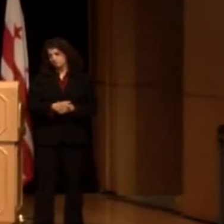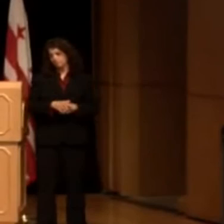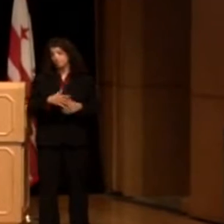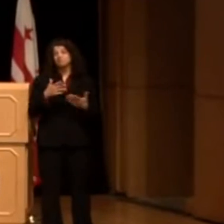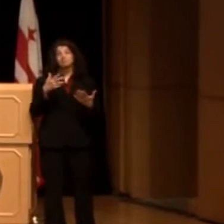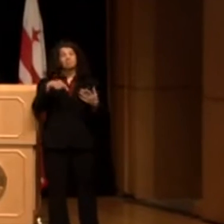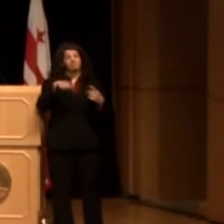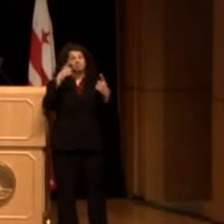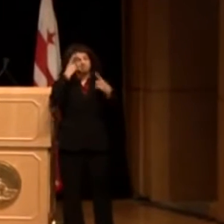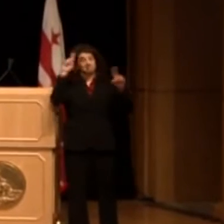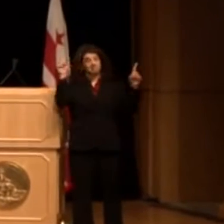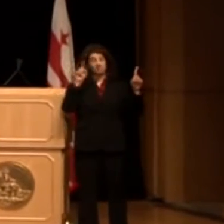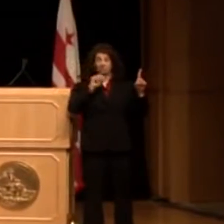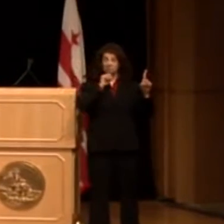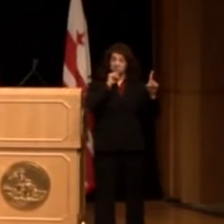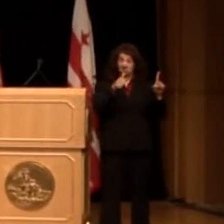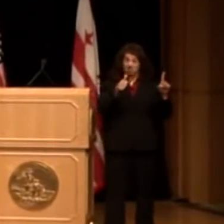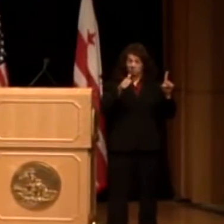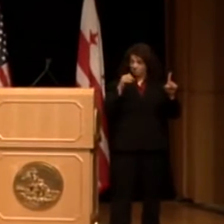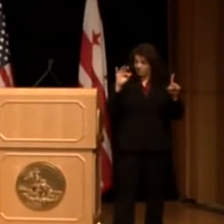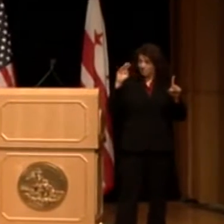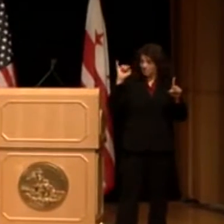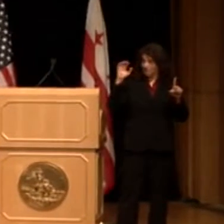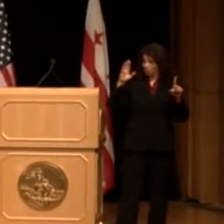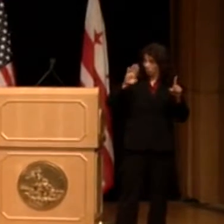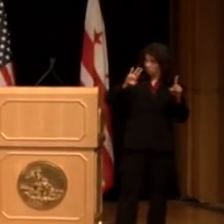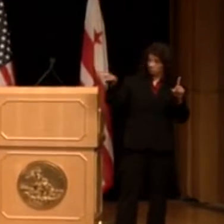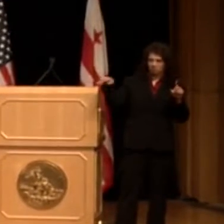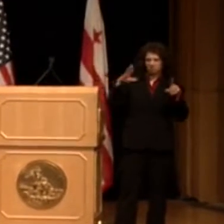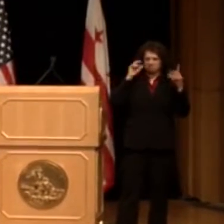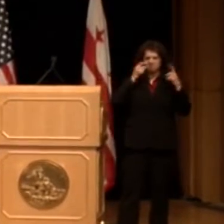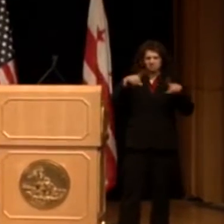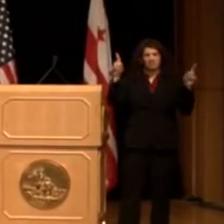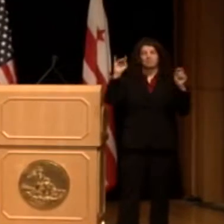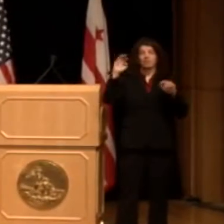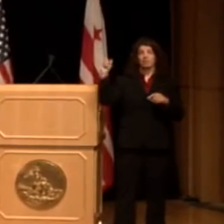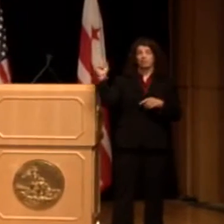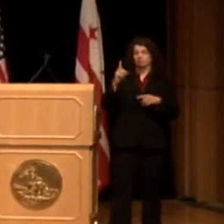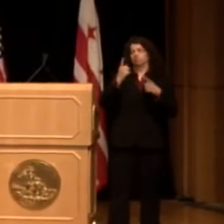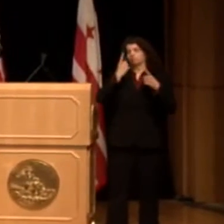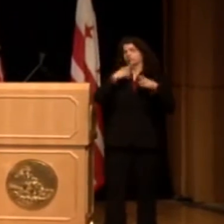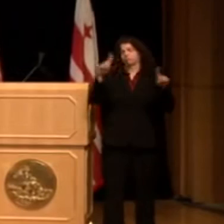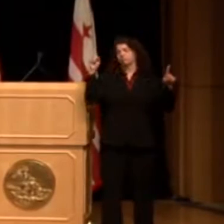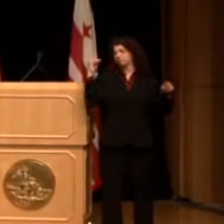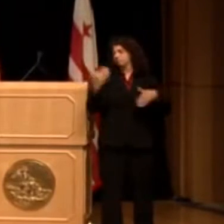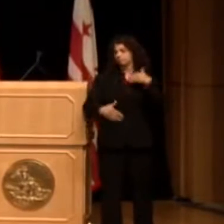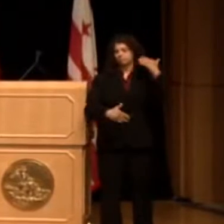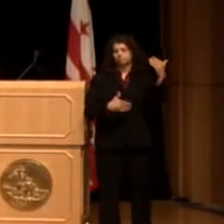DOING MORE AFFORDABLE HOUSING THAN ANYBODY ELSE IN THE COUNTRY IS DOING. I COULD TELL YOU ABOUT ALL OF